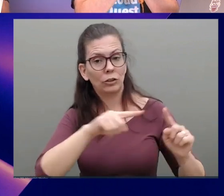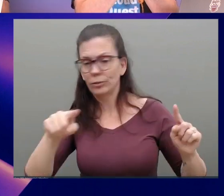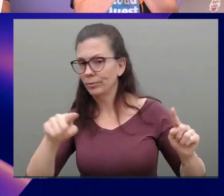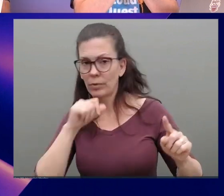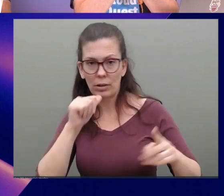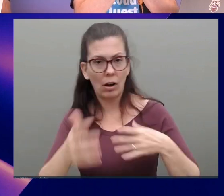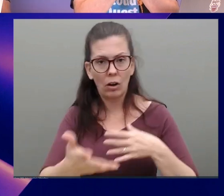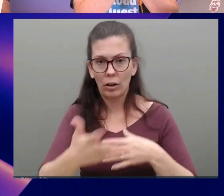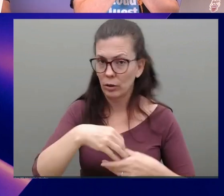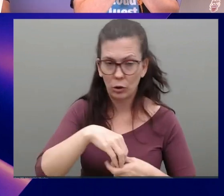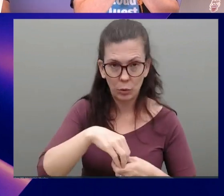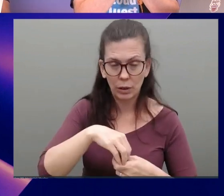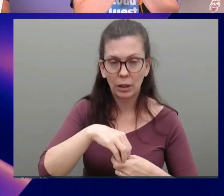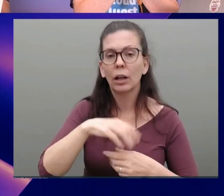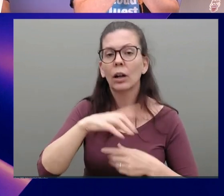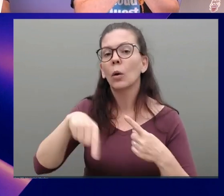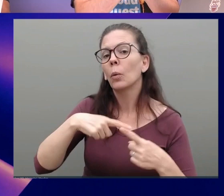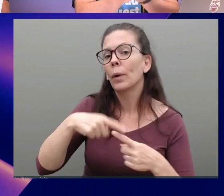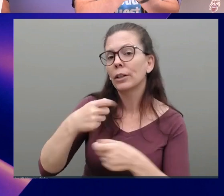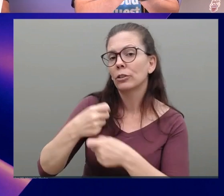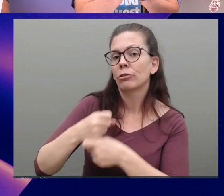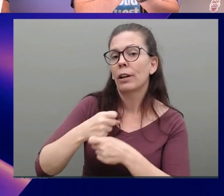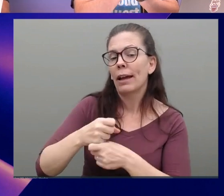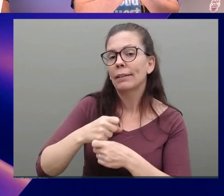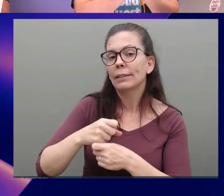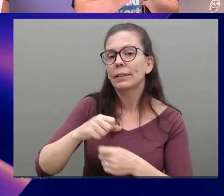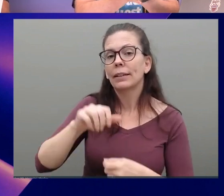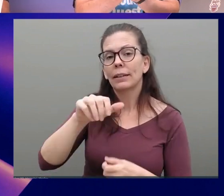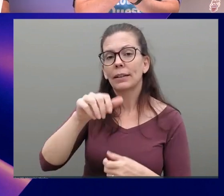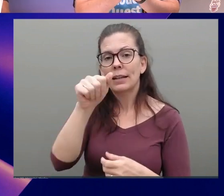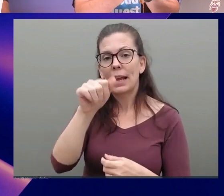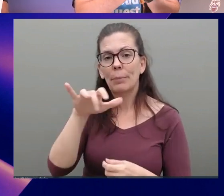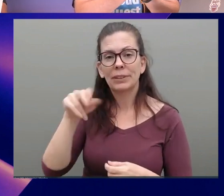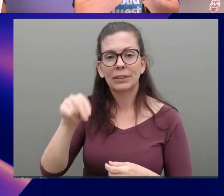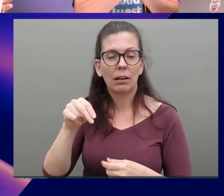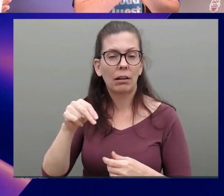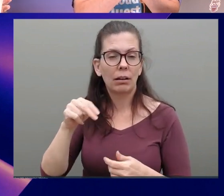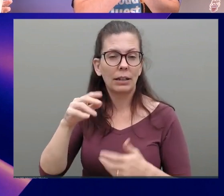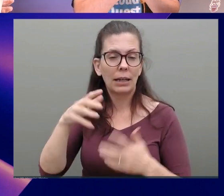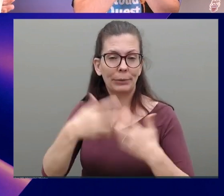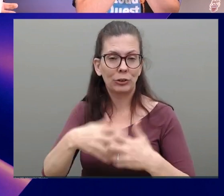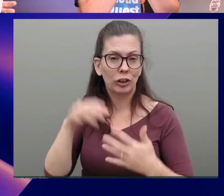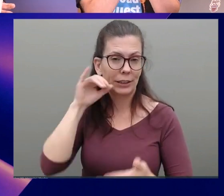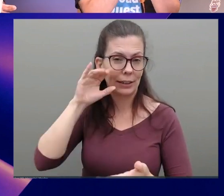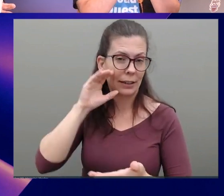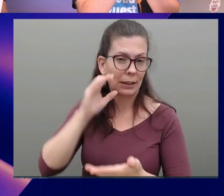when creating an Amazon Machine Image, an AMI? Ooh, okay. So, the options here, installed software,